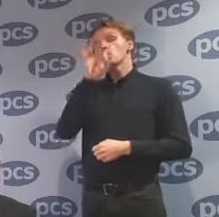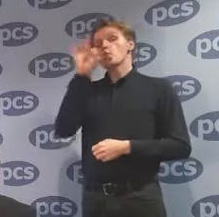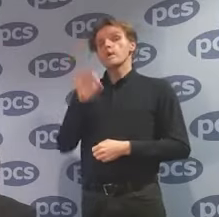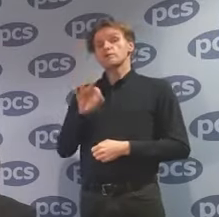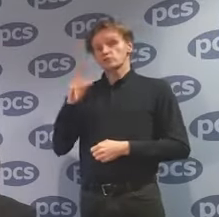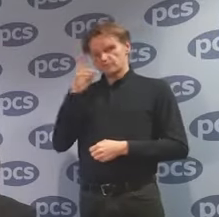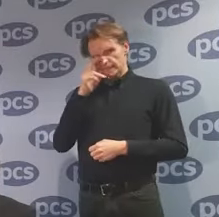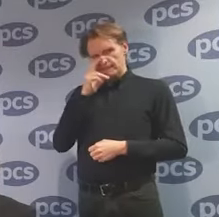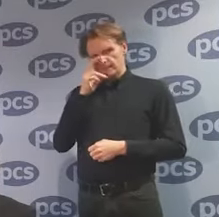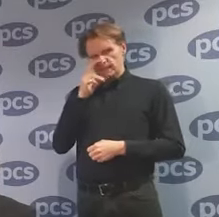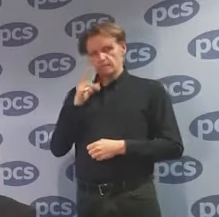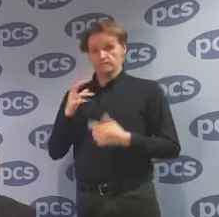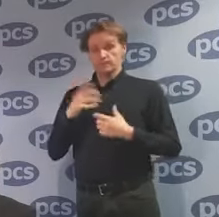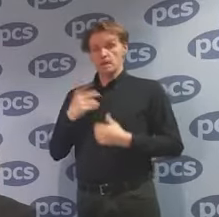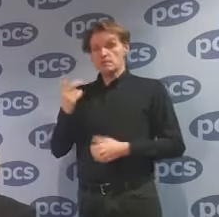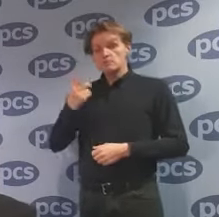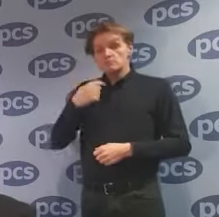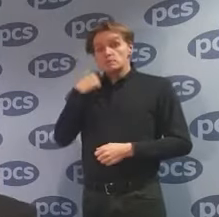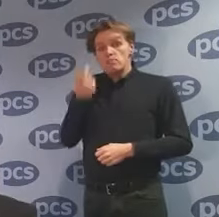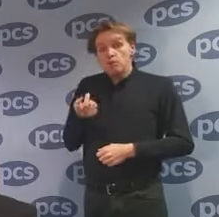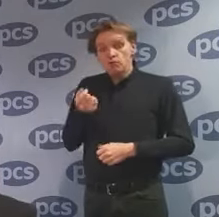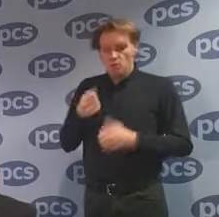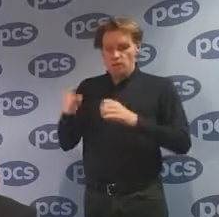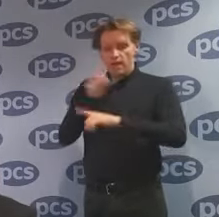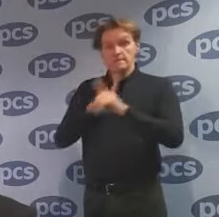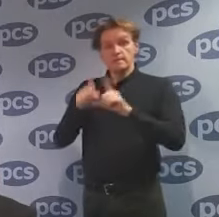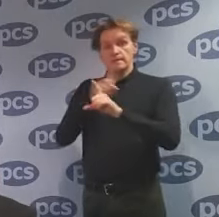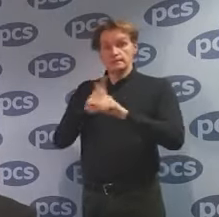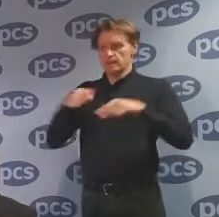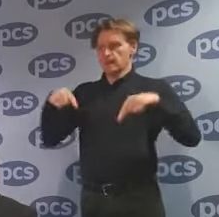Committee meets from tomorrow hear in Clapham and clearly needs to